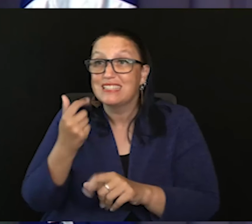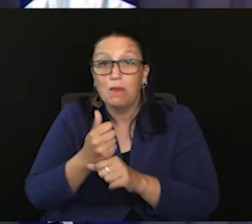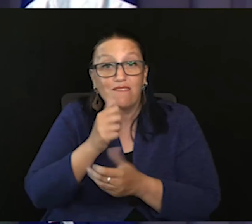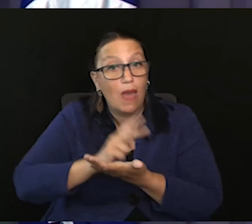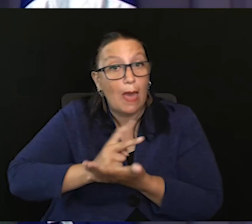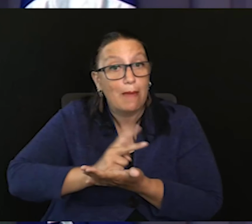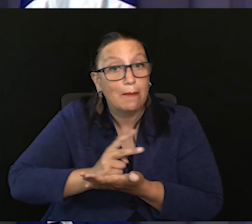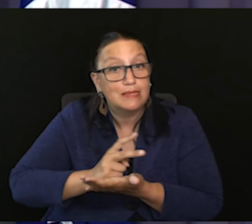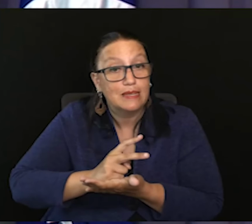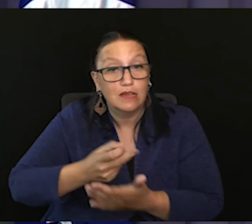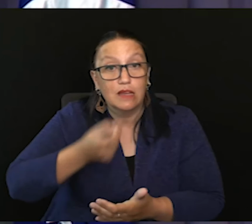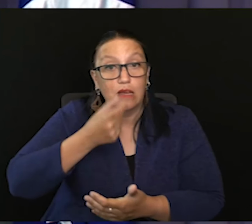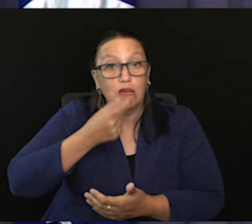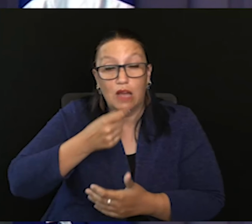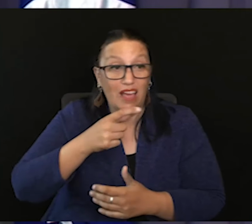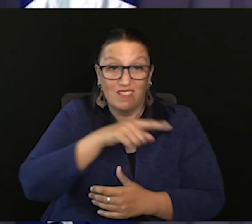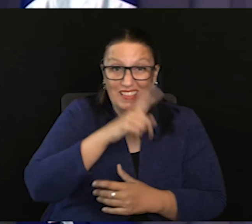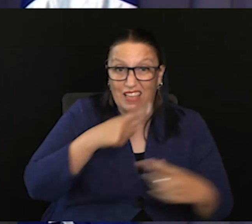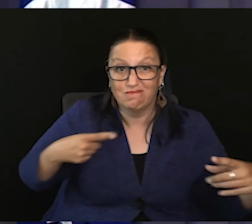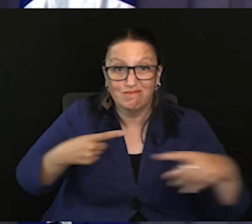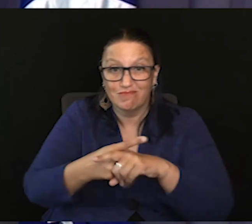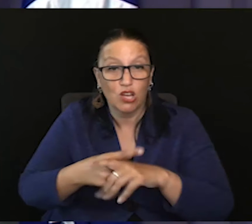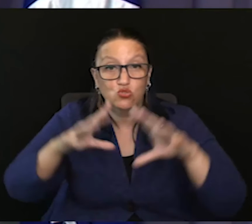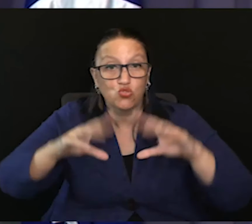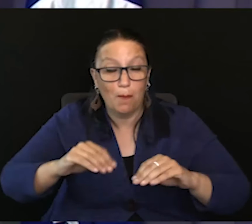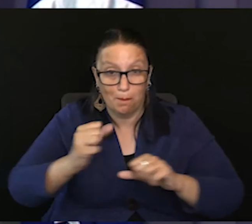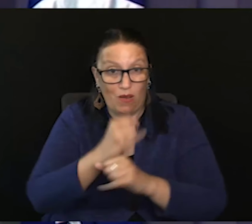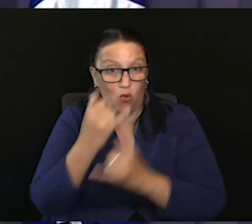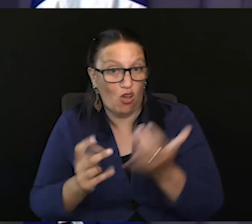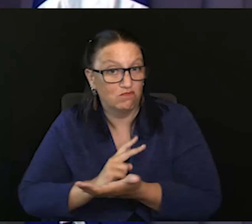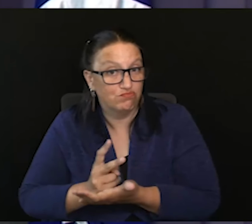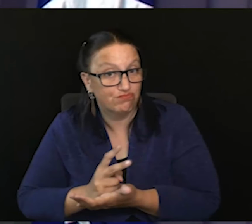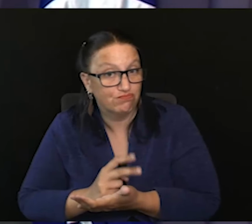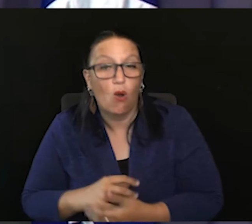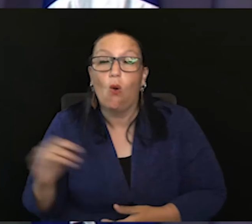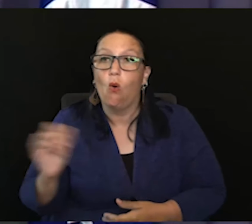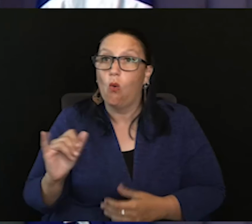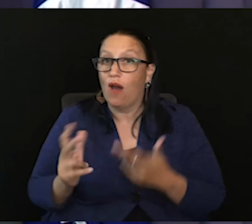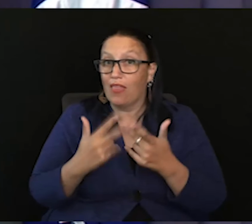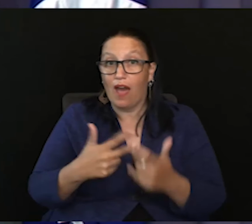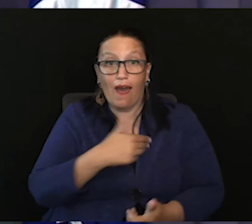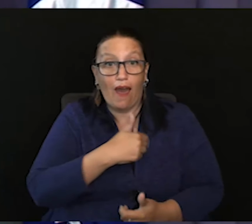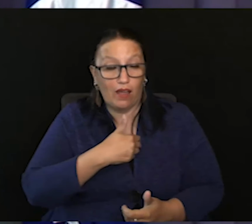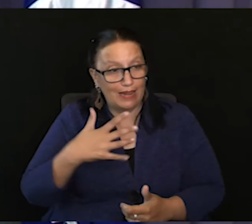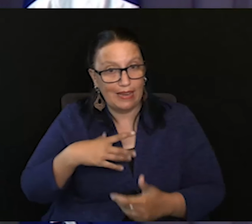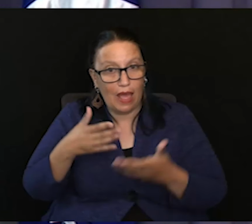a drug for epilepsy or a particular drug for your heart rhythm would not work effectively because of either interference.